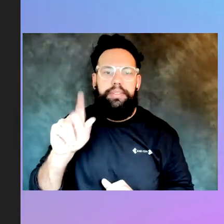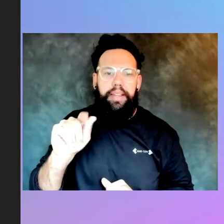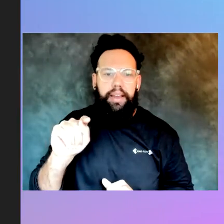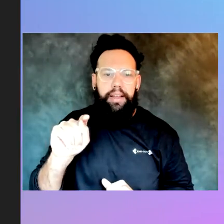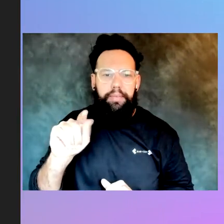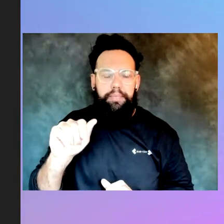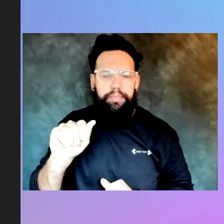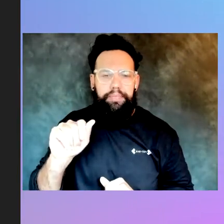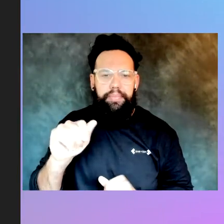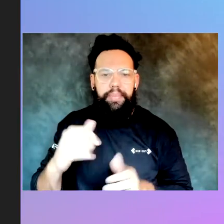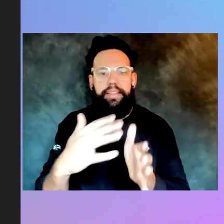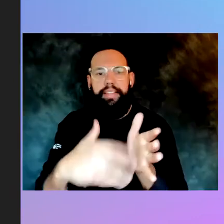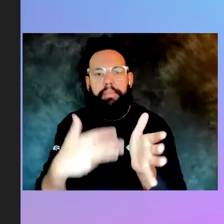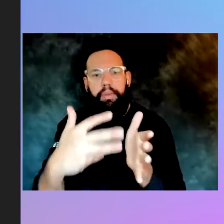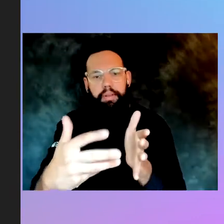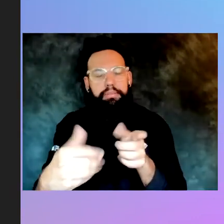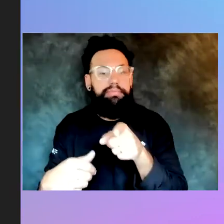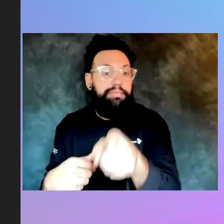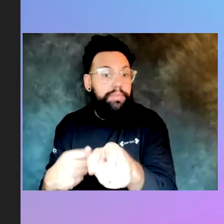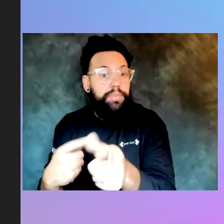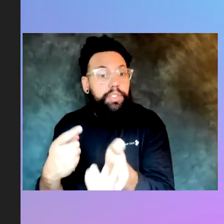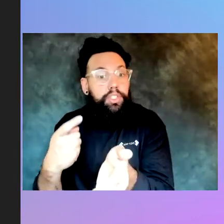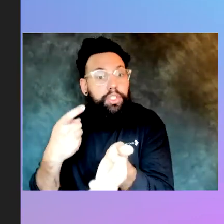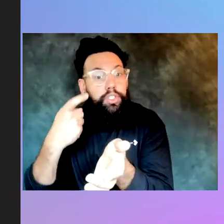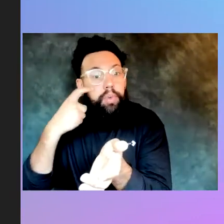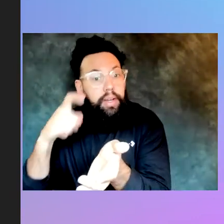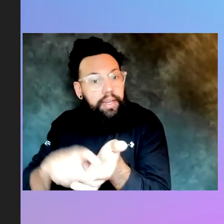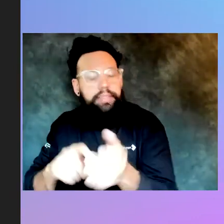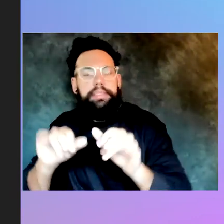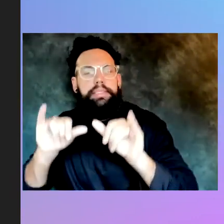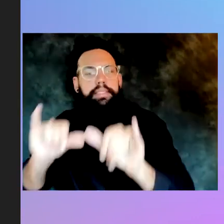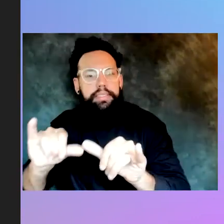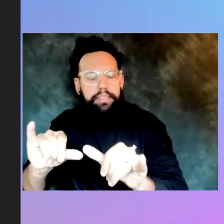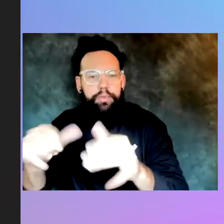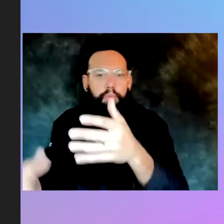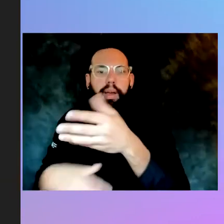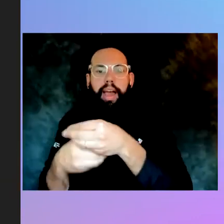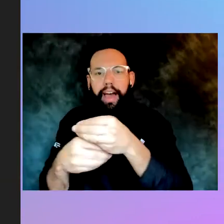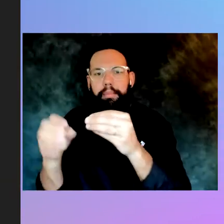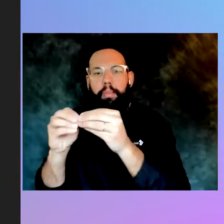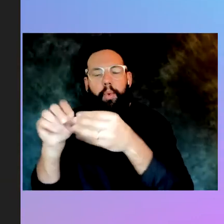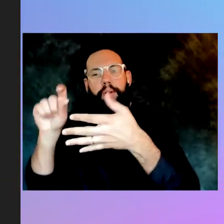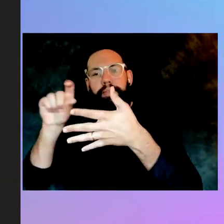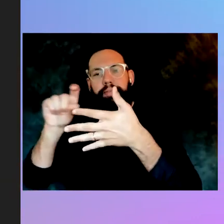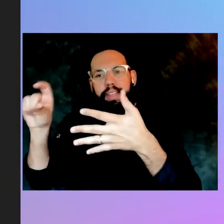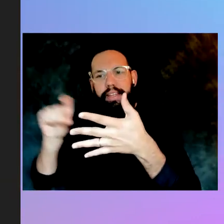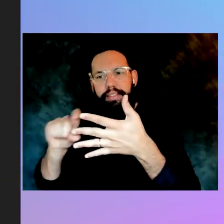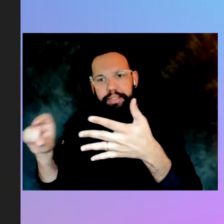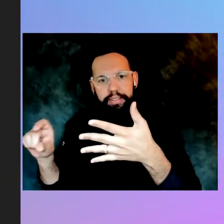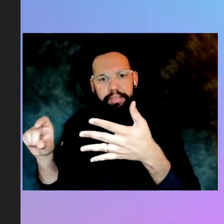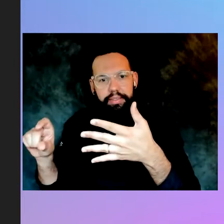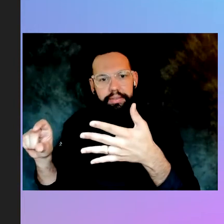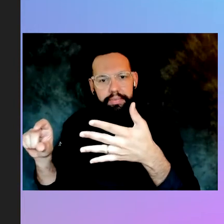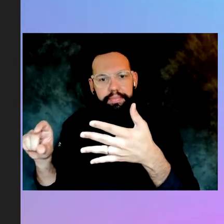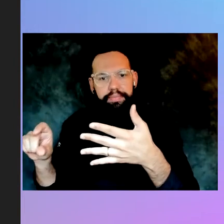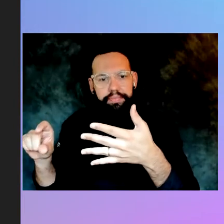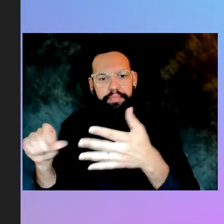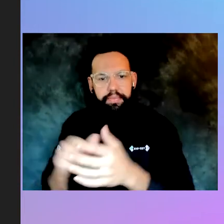additional fields, and even mentions how to achieve greater